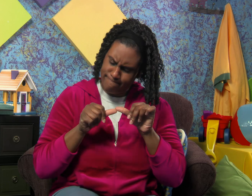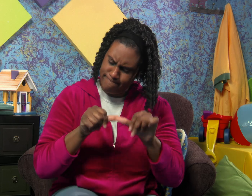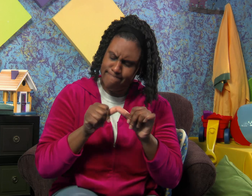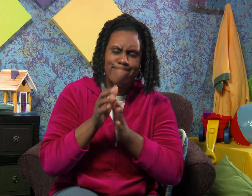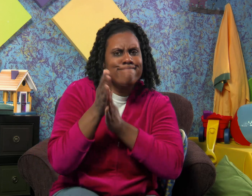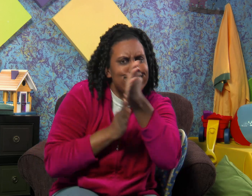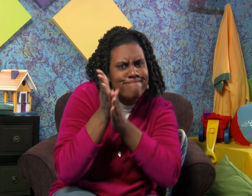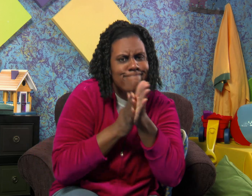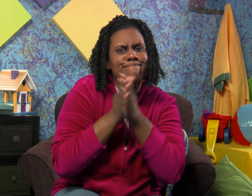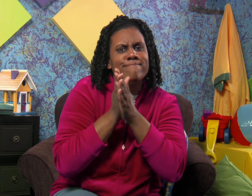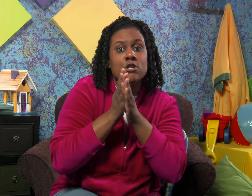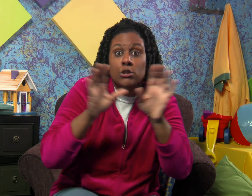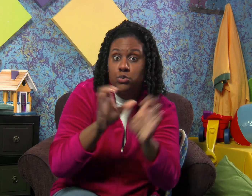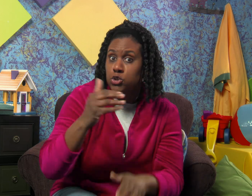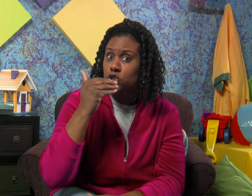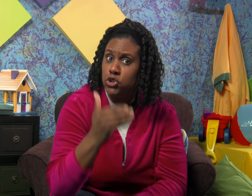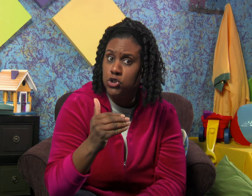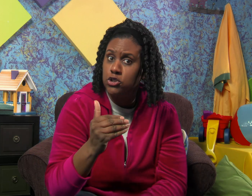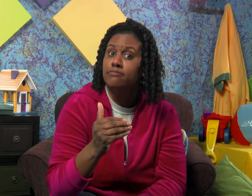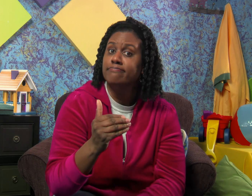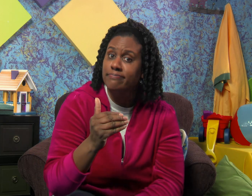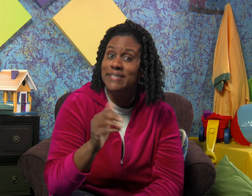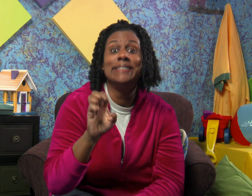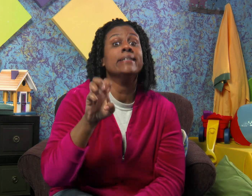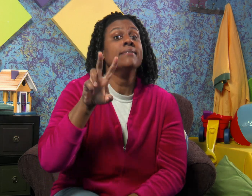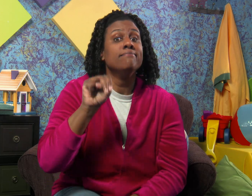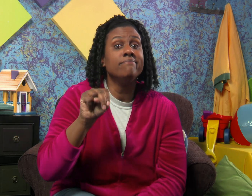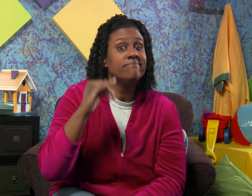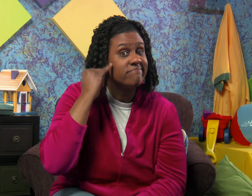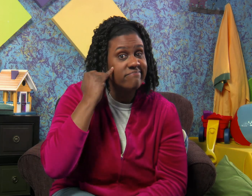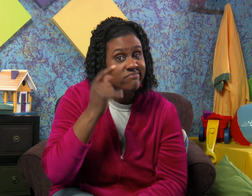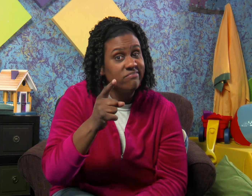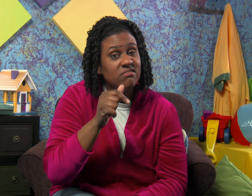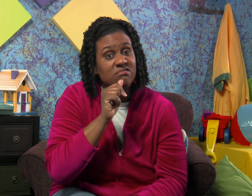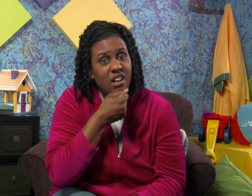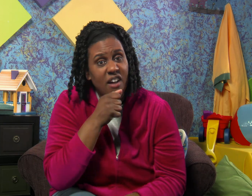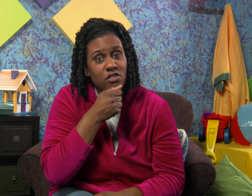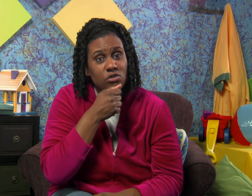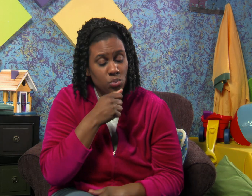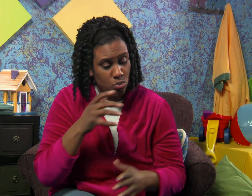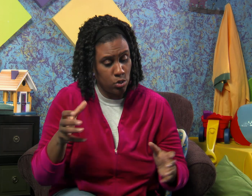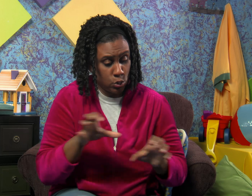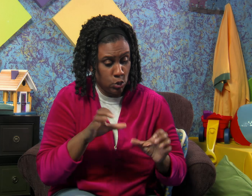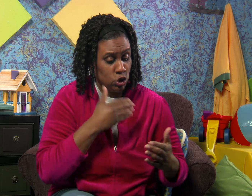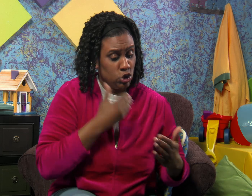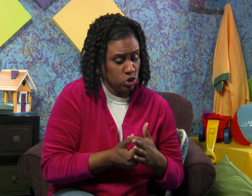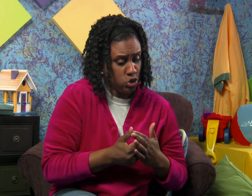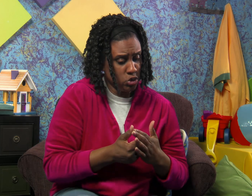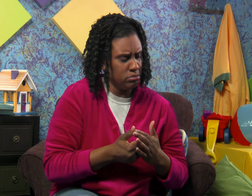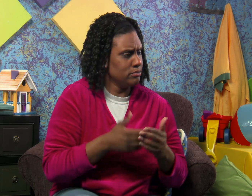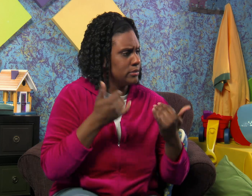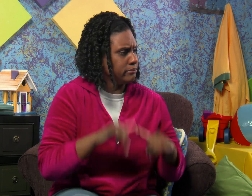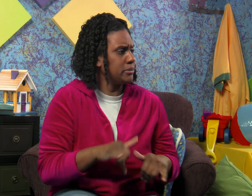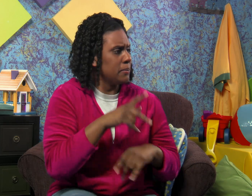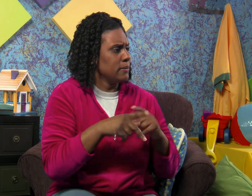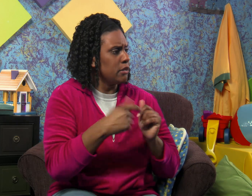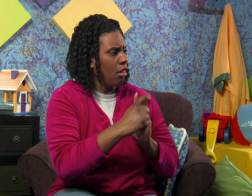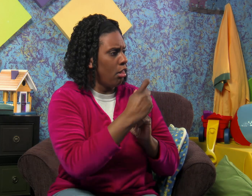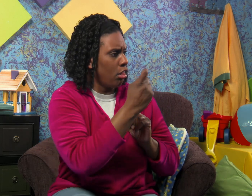IT'S IMPORTANT YOU PURSUE DOING GOOD EVEN IF YOU SUFFER FOR DOING GOOD, EVEN IF OTHER PEOPLE PICK ON YOU,